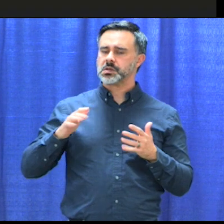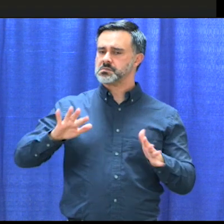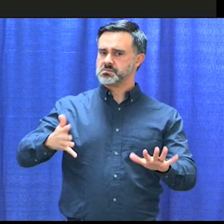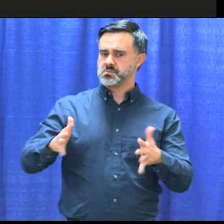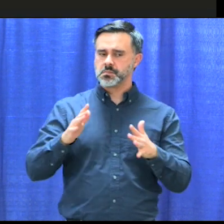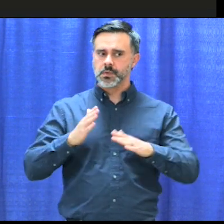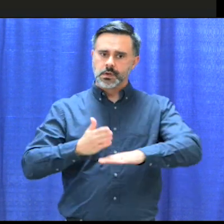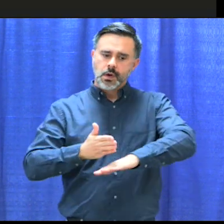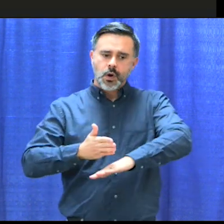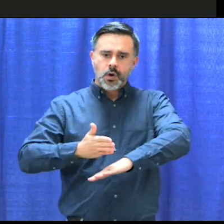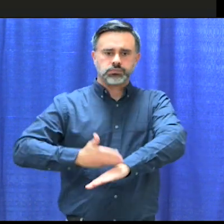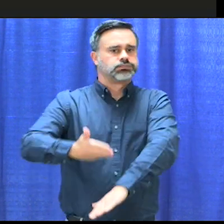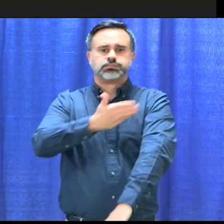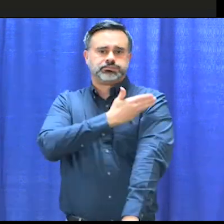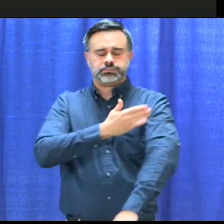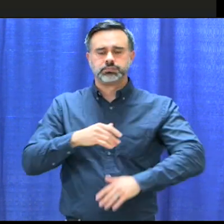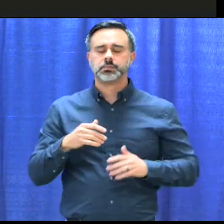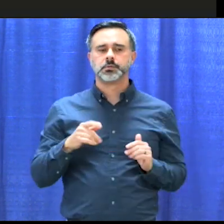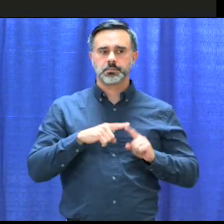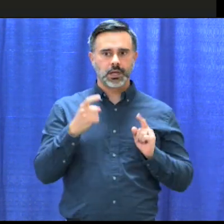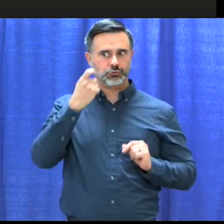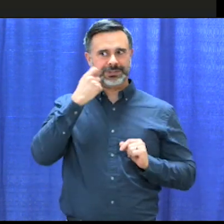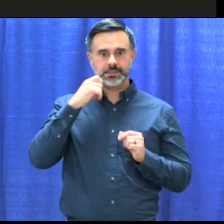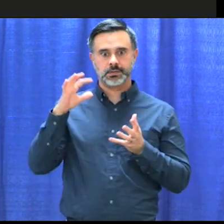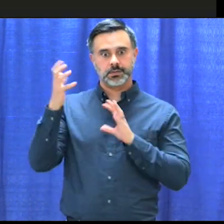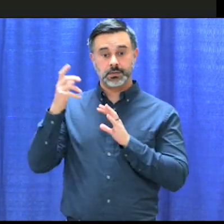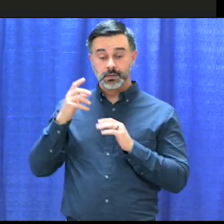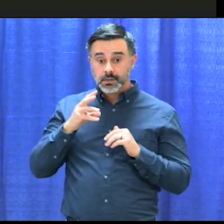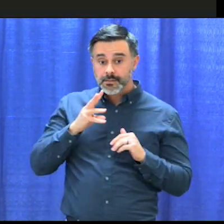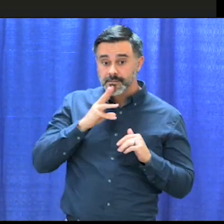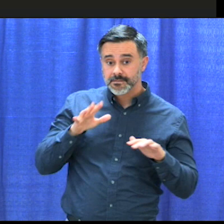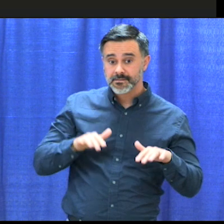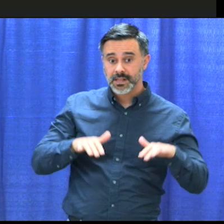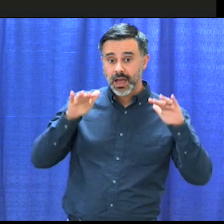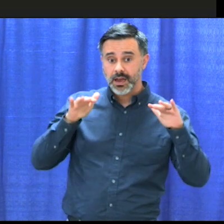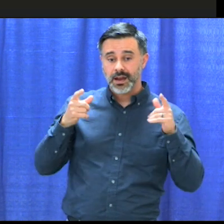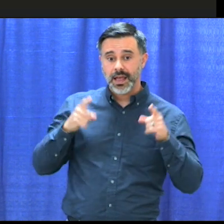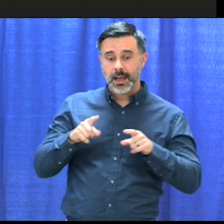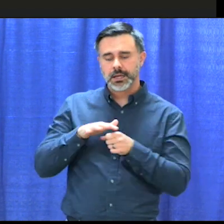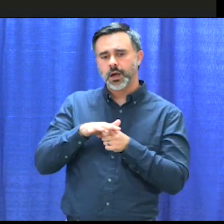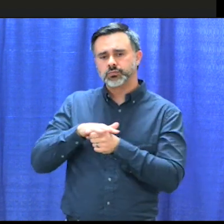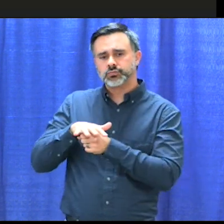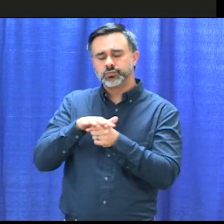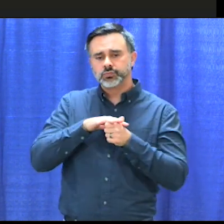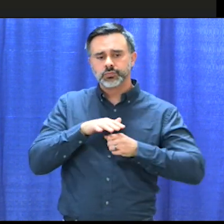It seems that in one of our more recent disasters of flood in the little area of the lower river